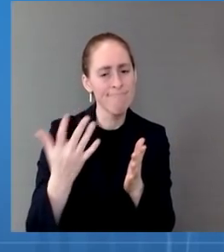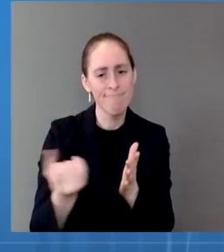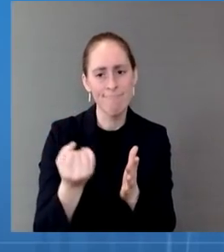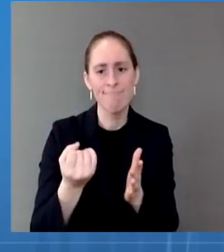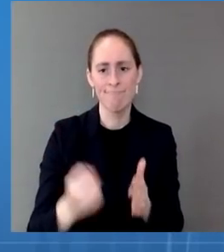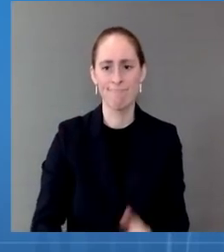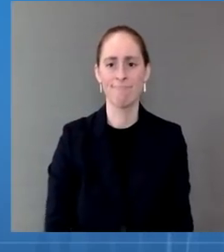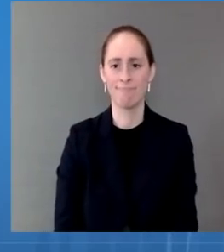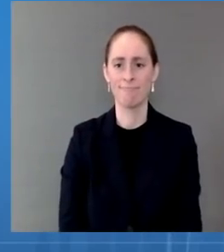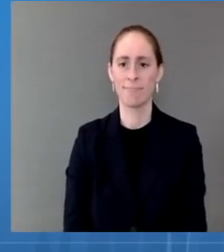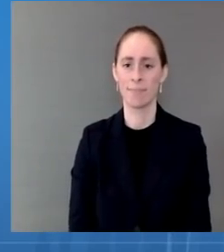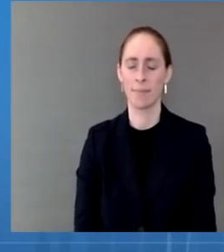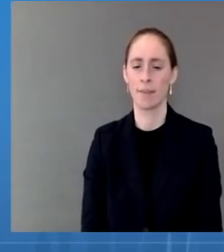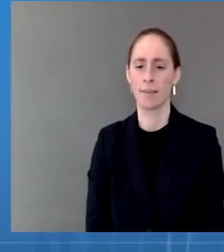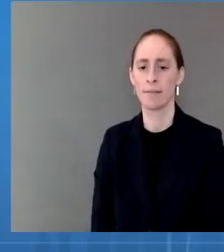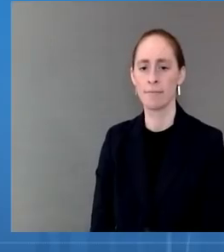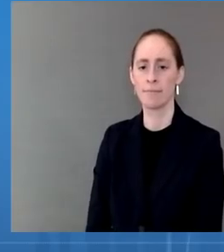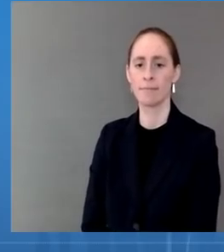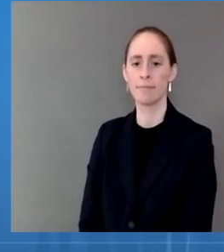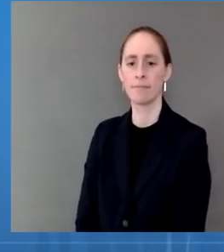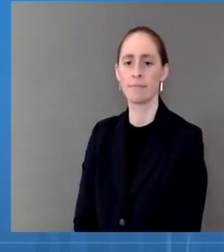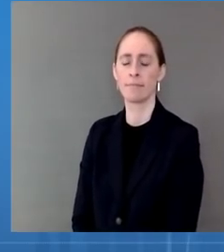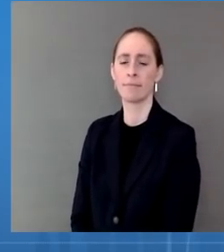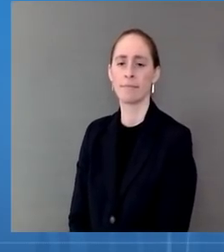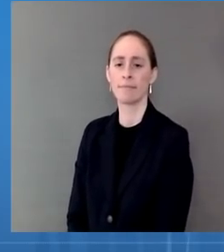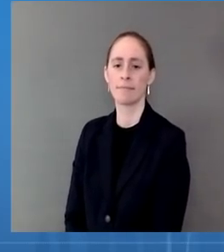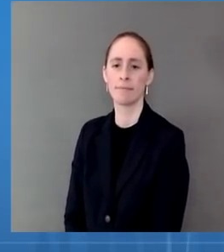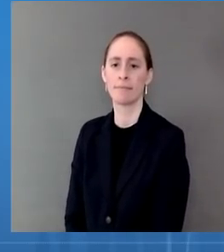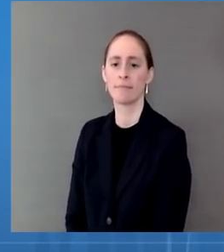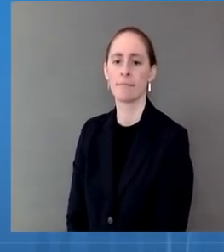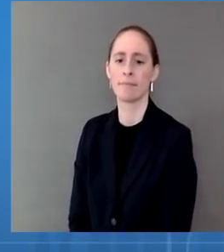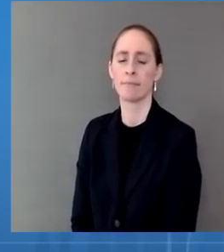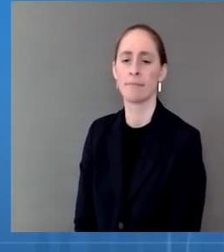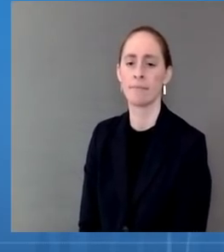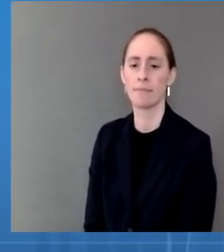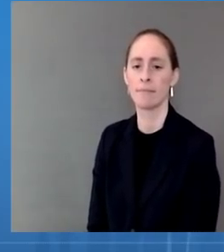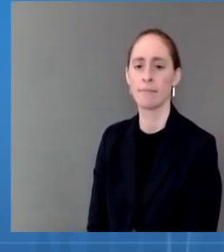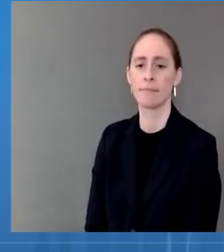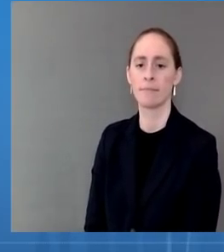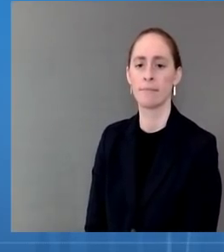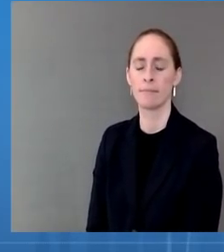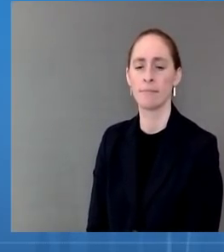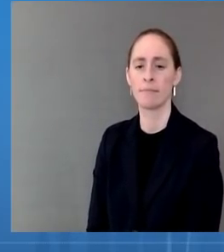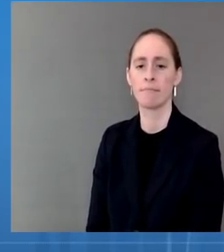One is through passive reporting, but we know through passive reporting we're not getting all of those cases in.